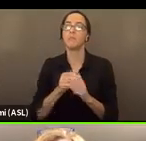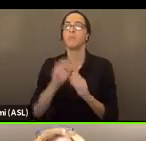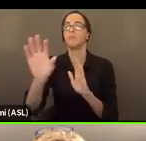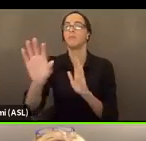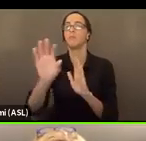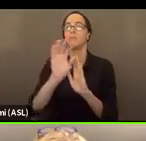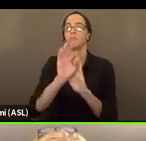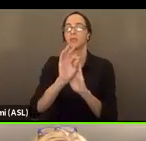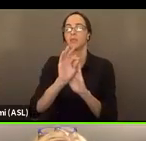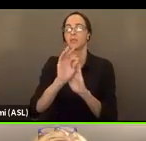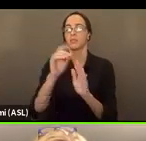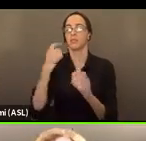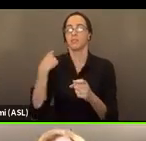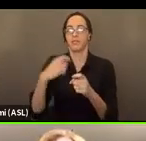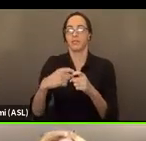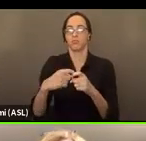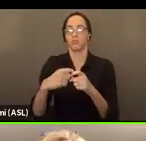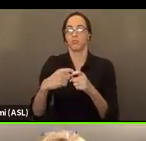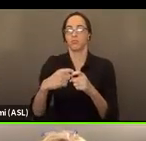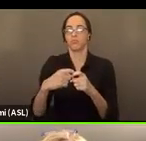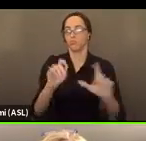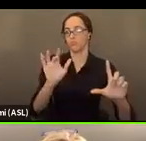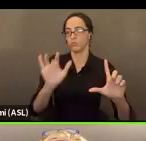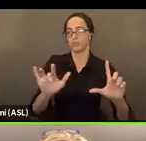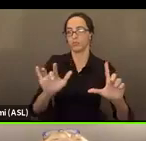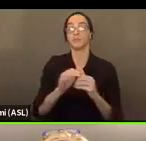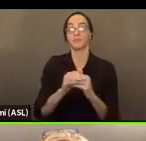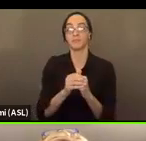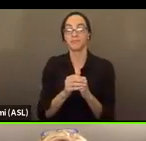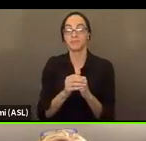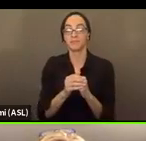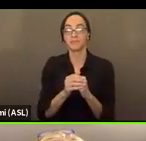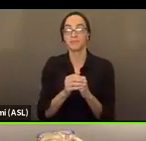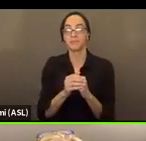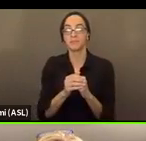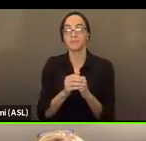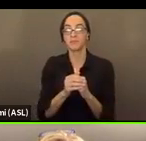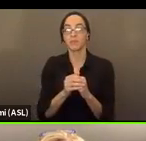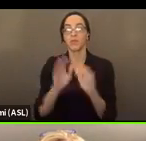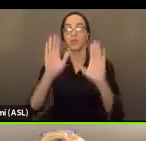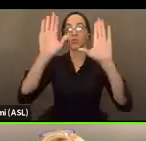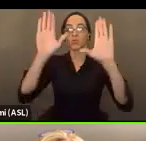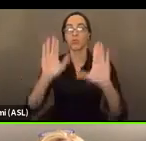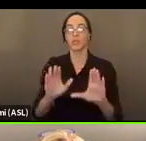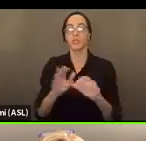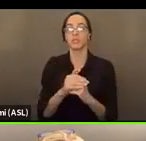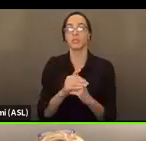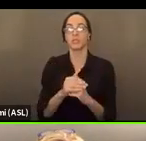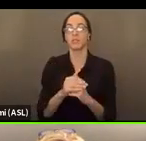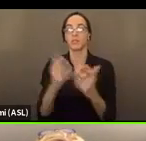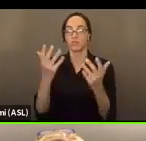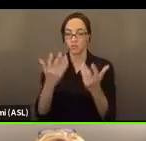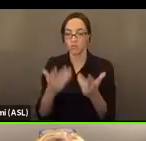or spanish okay great with that let's get it get into the topic